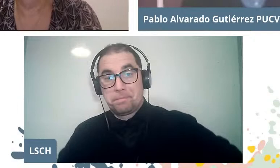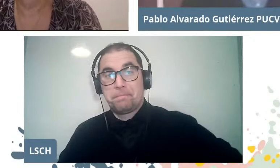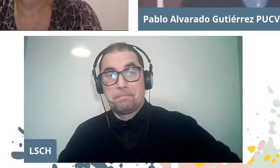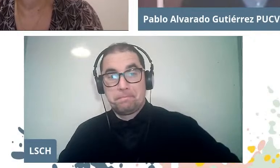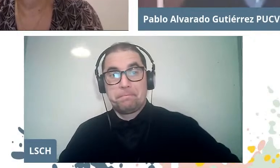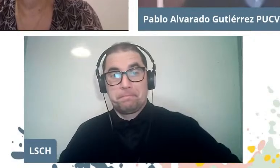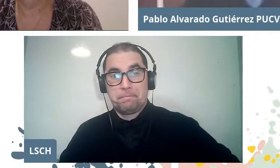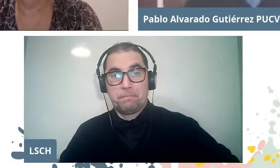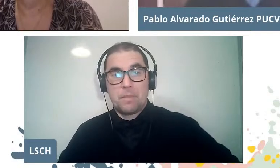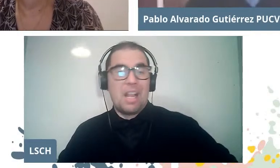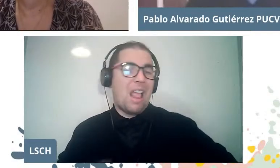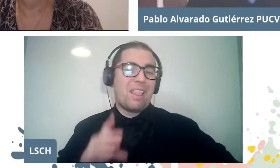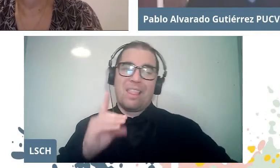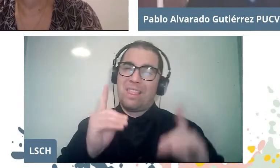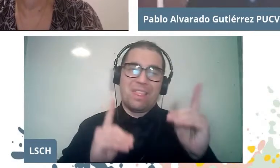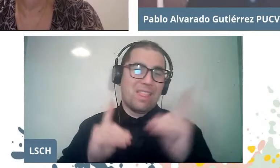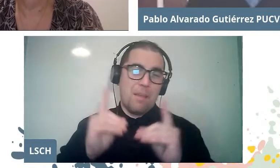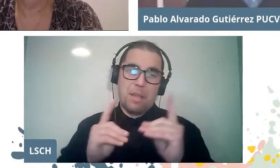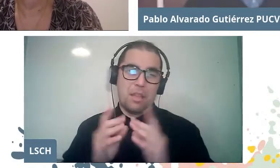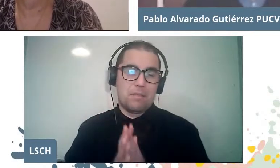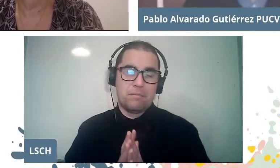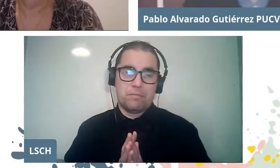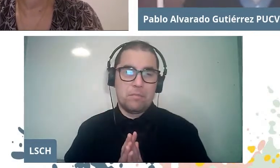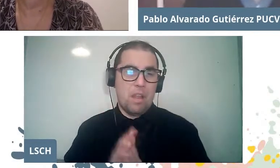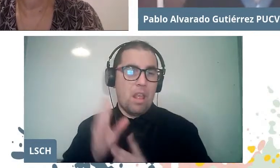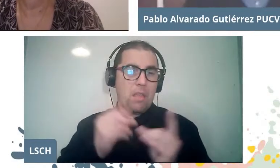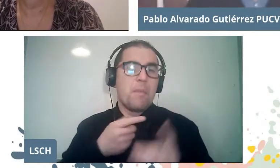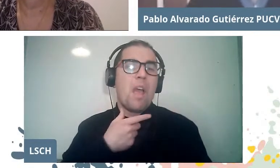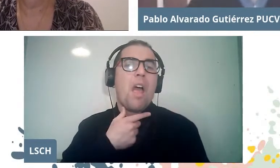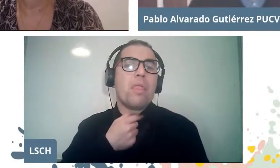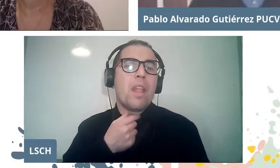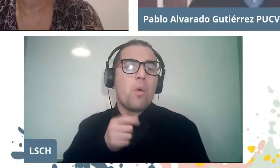Everything will depend on the taste of the composer,